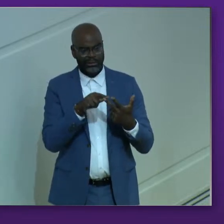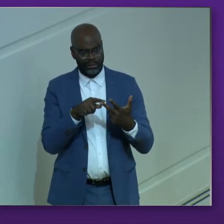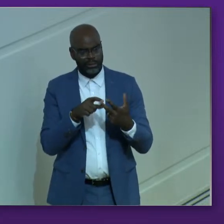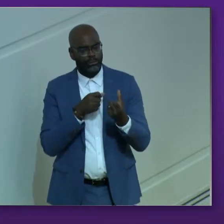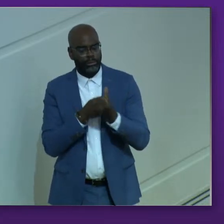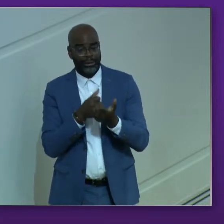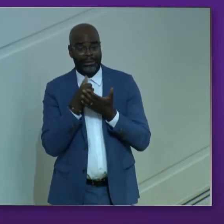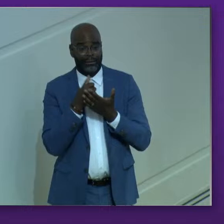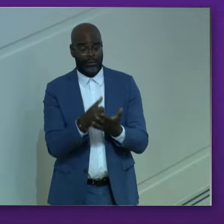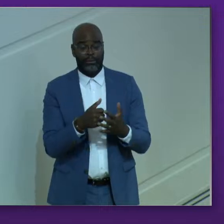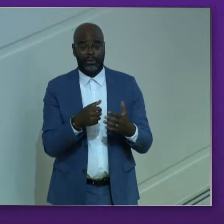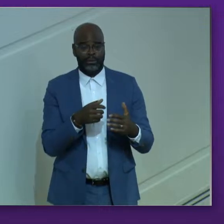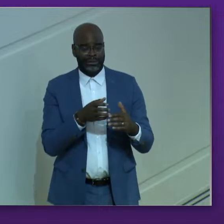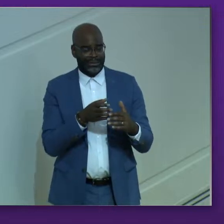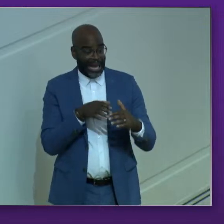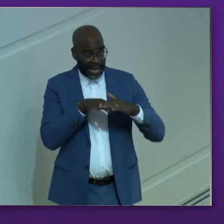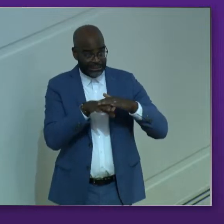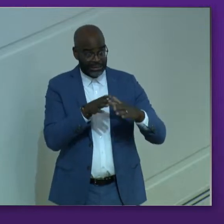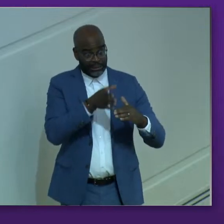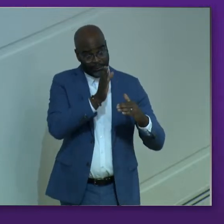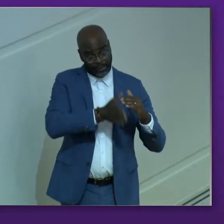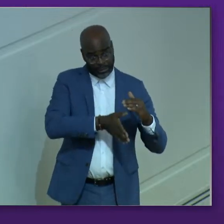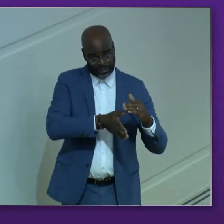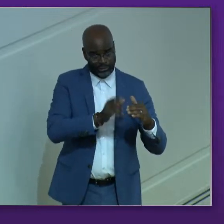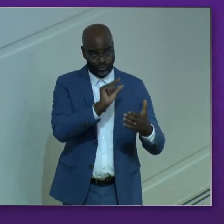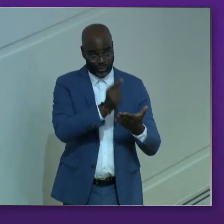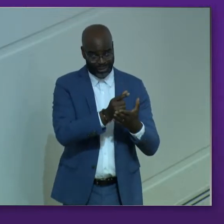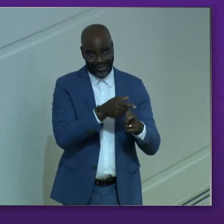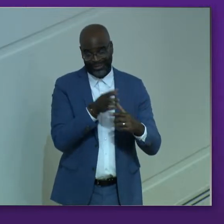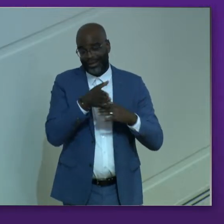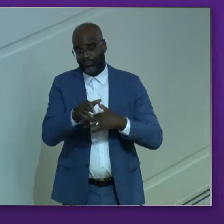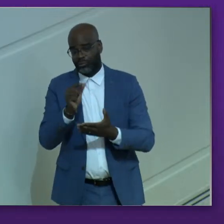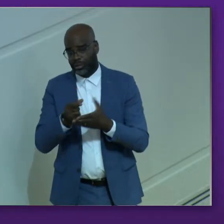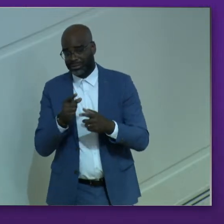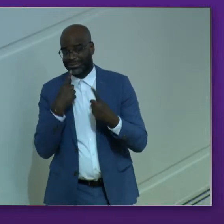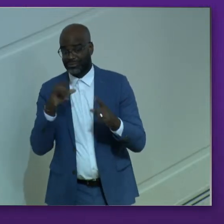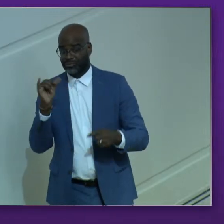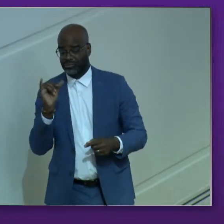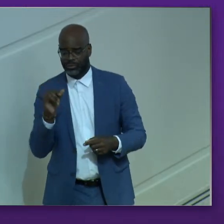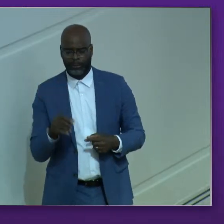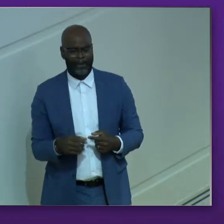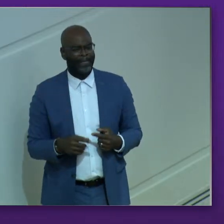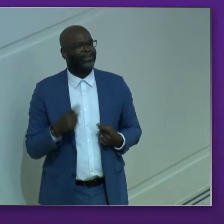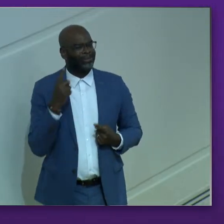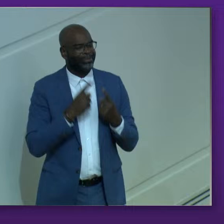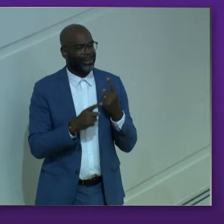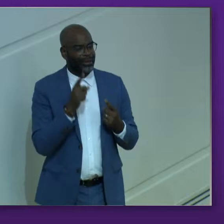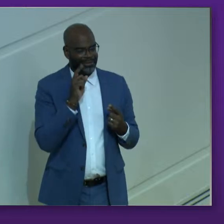DEVELOPMENT FOR FACULTY AND PREPARING STUDENTS MORE FULLY TO ENTER THE WORKFORCE. EACH ONE OF THESE PROJECTS IS